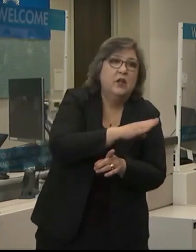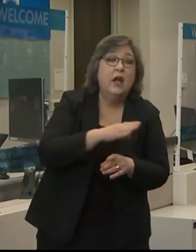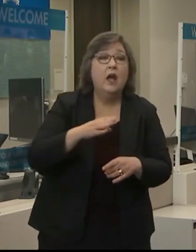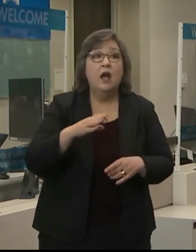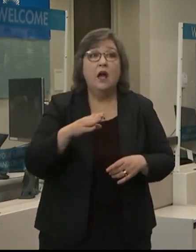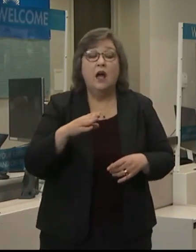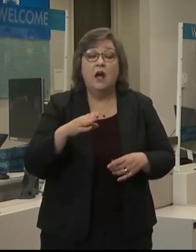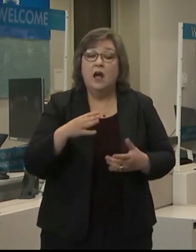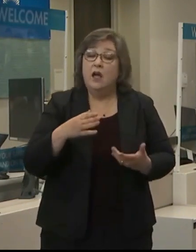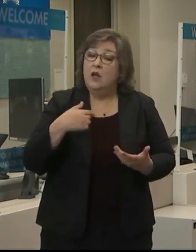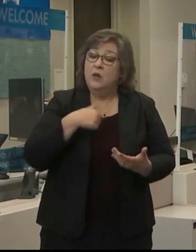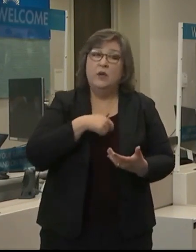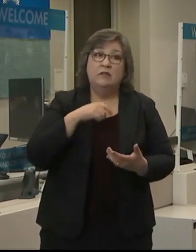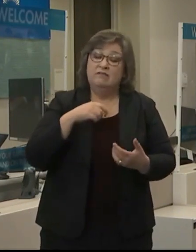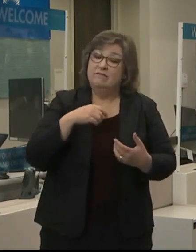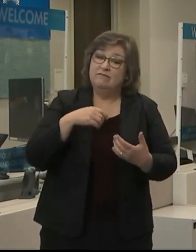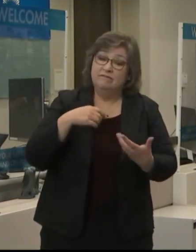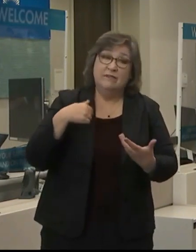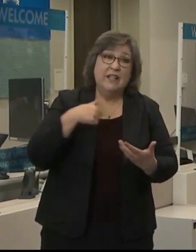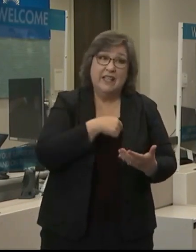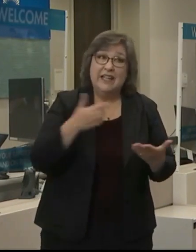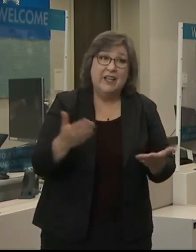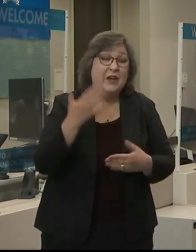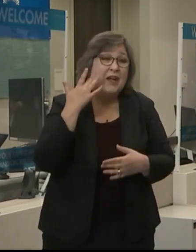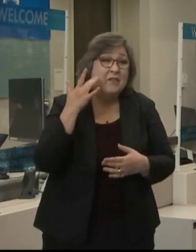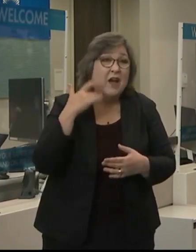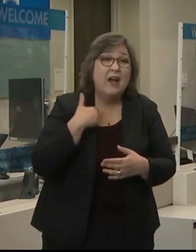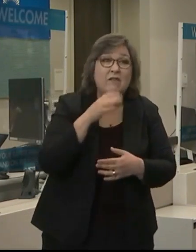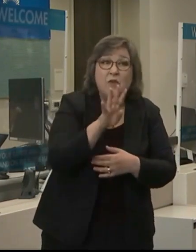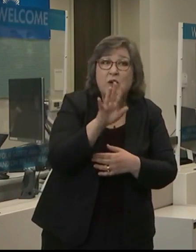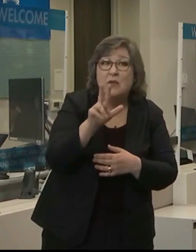terms of doses administered over 43.5 million doses have been administered in